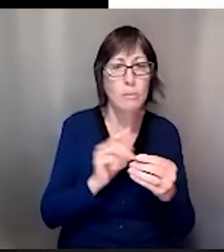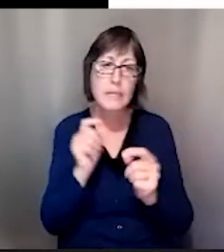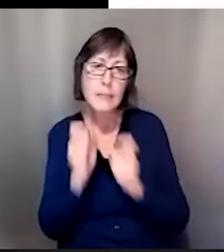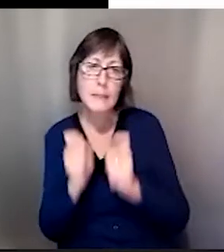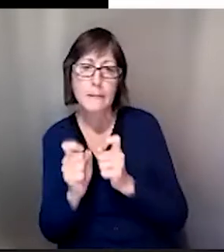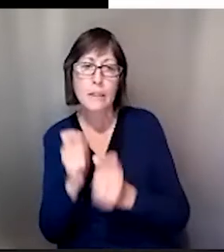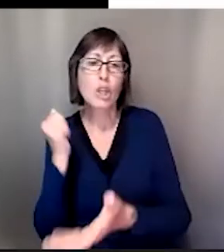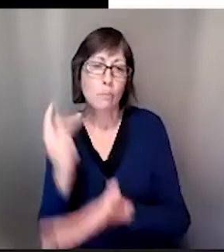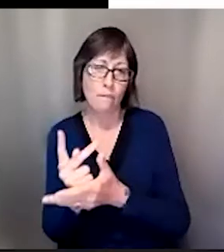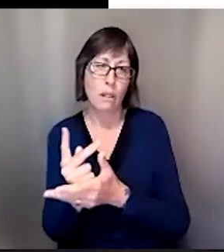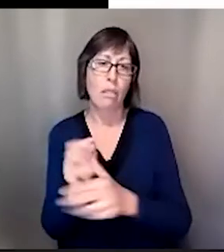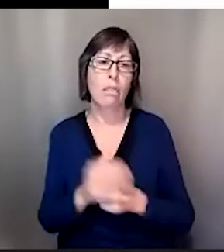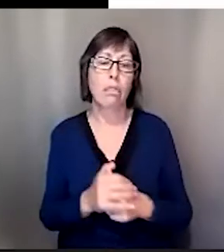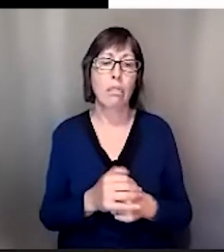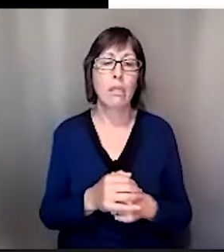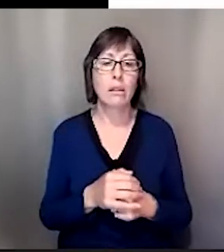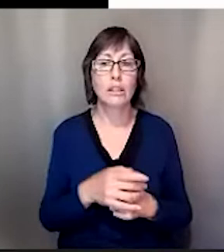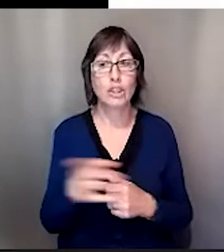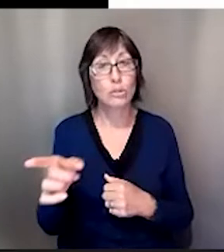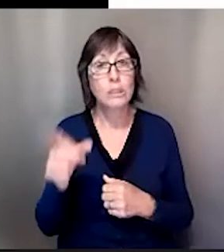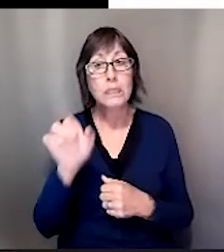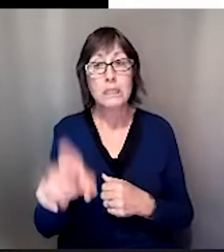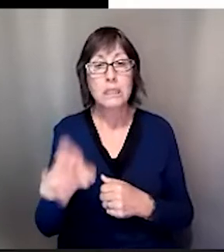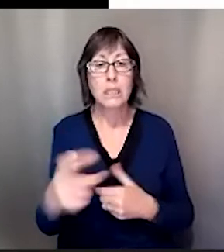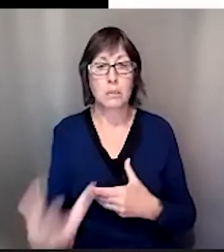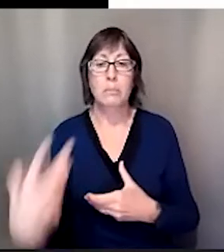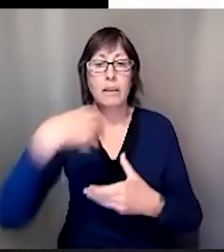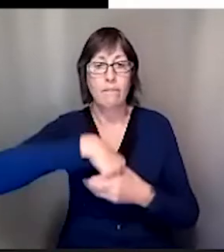of the artwork, participating and responding to comments and revisions from the project